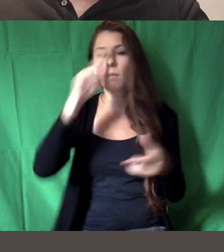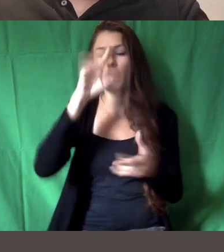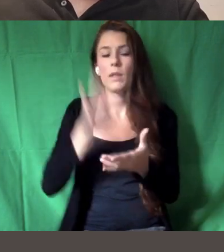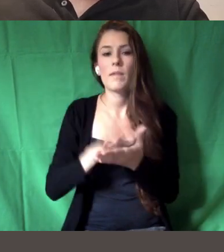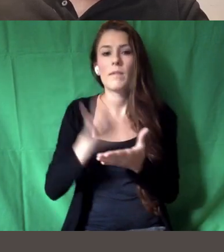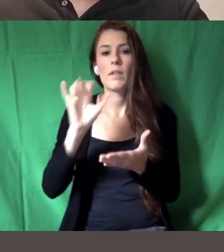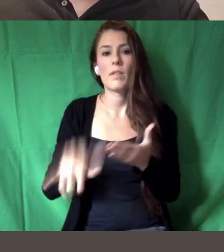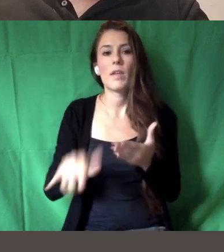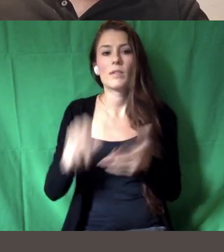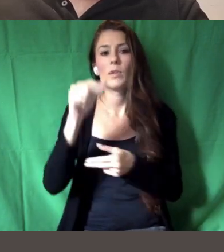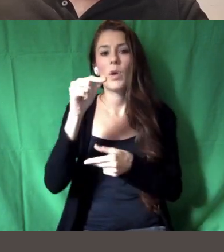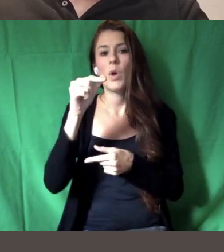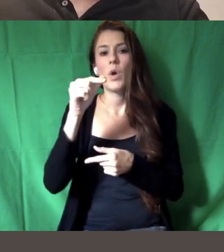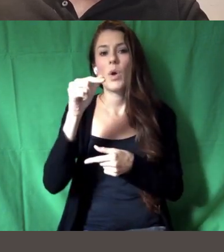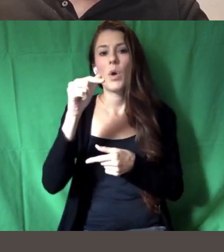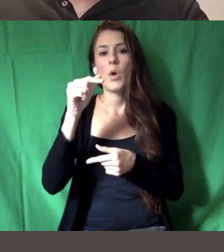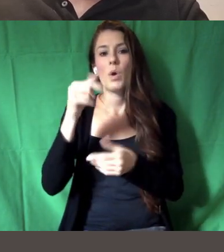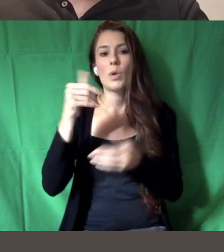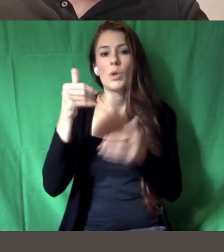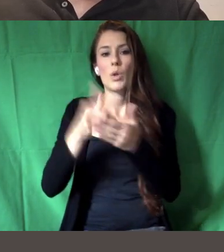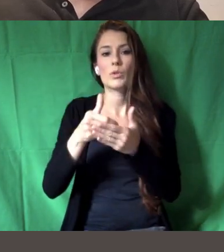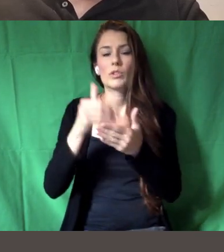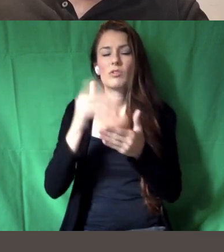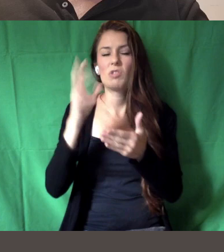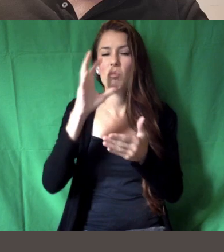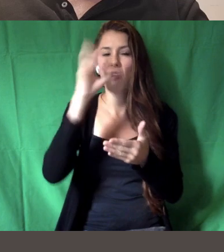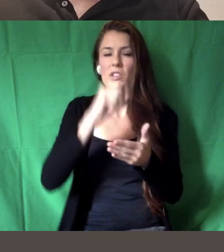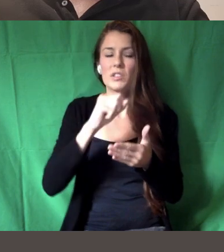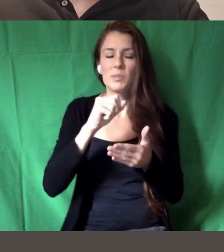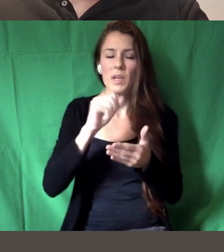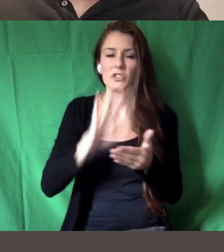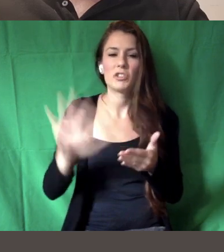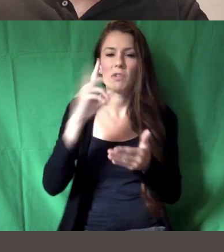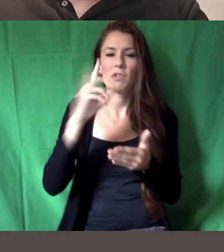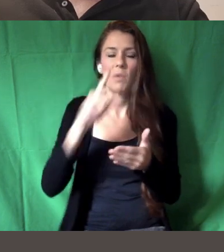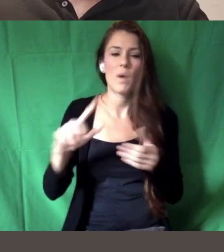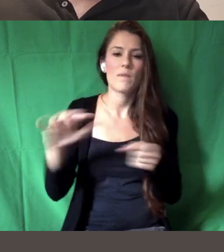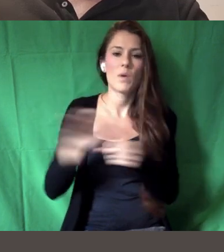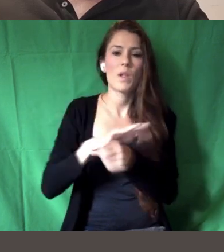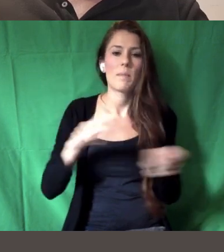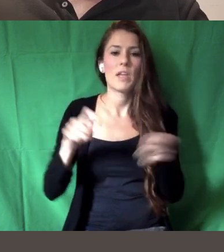this is the closest approximation of fully managed Lambda and Fargate environments.